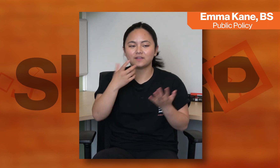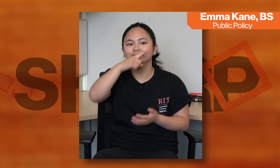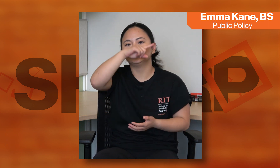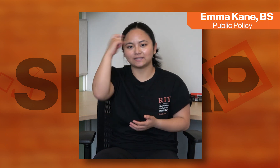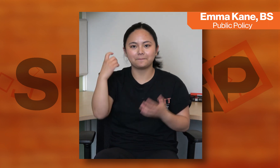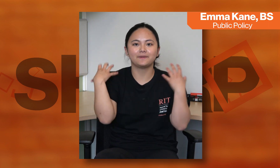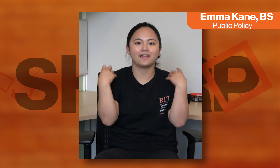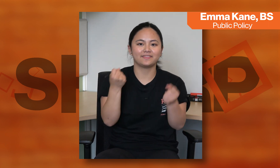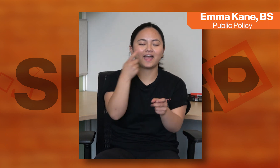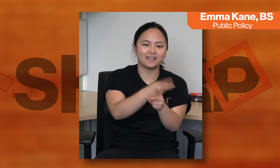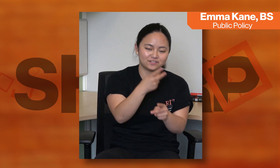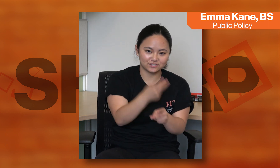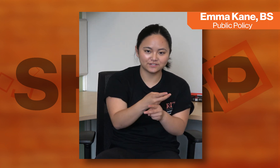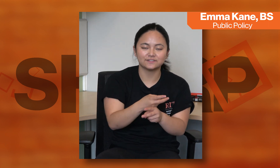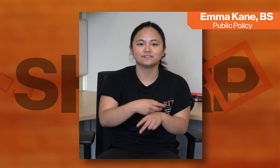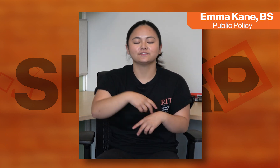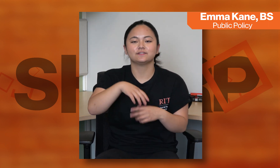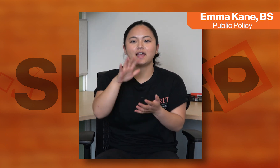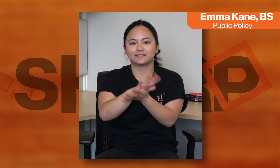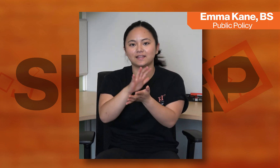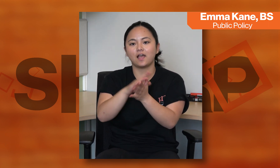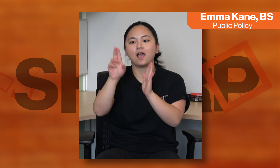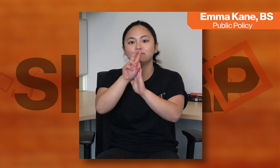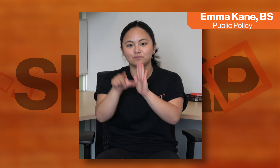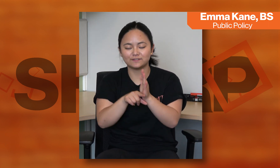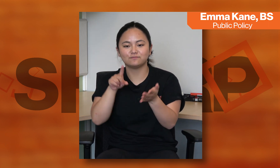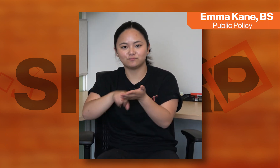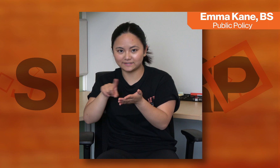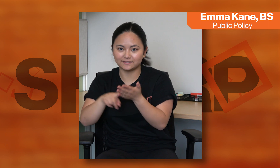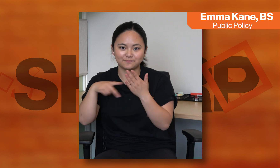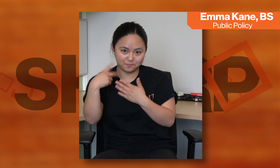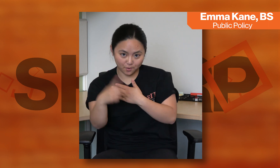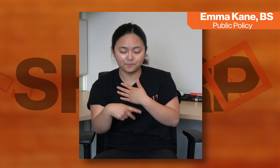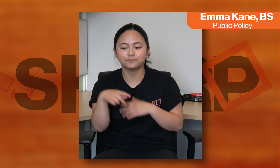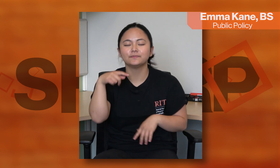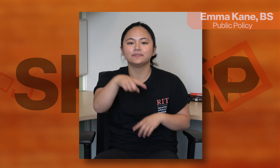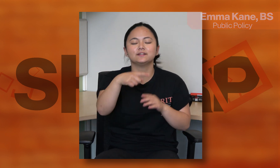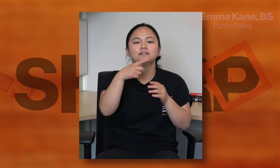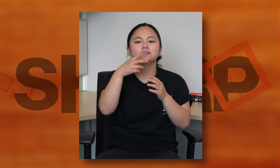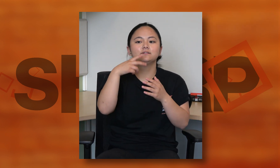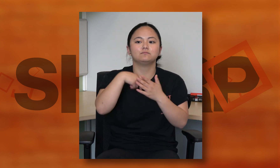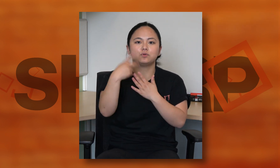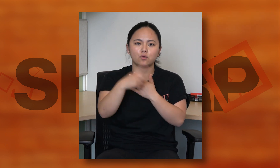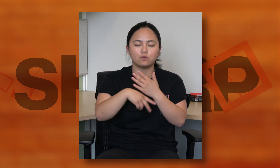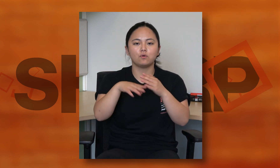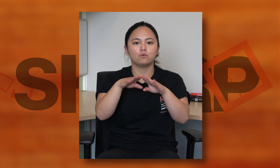SHARP is the Summer Healthcare Academic Undergraduate Research Program.